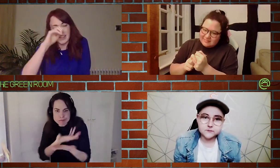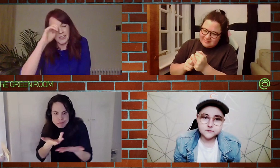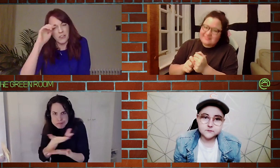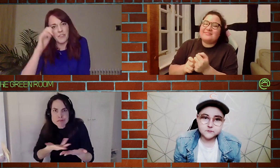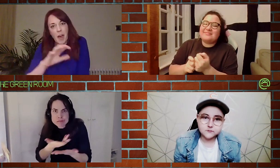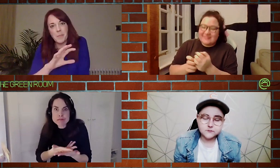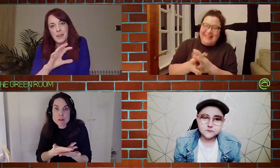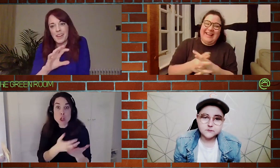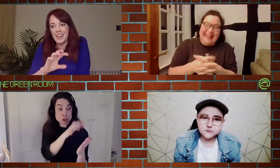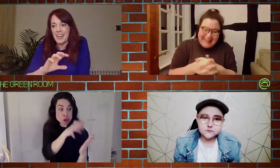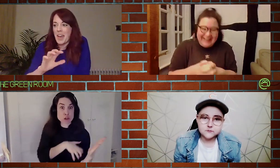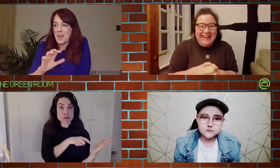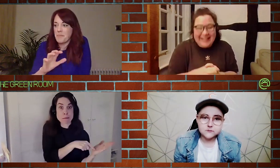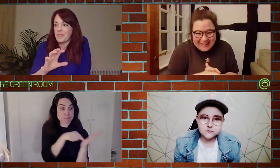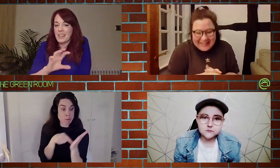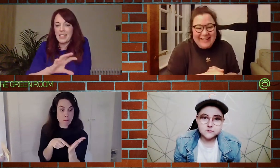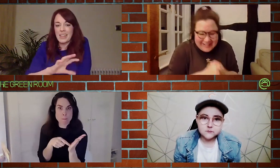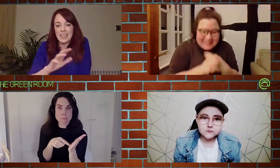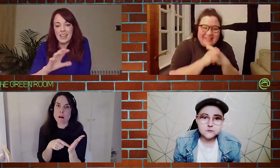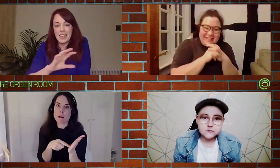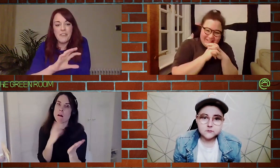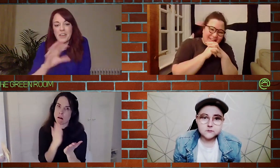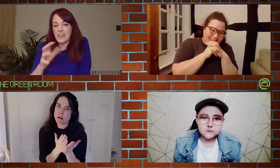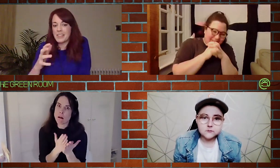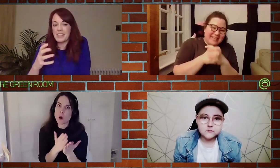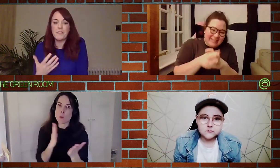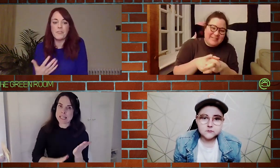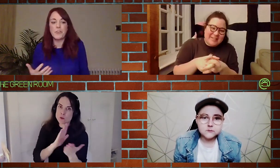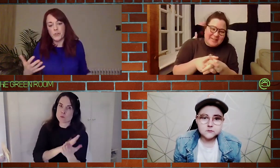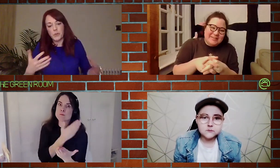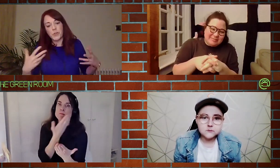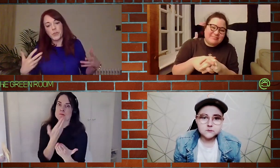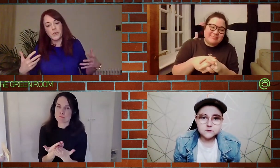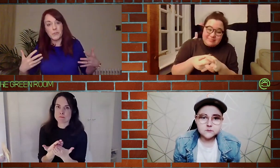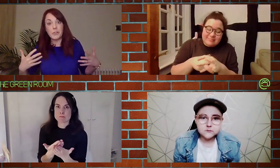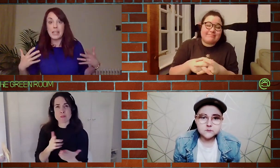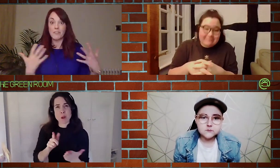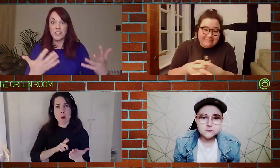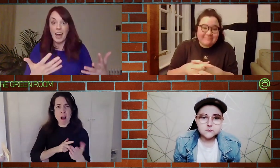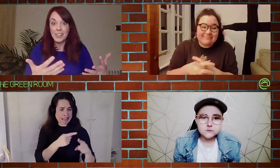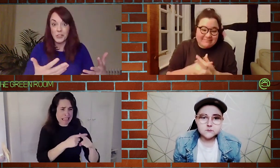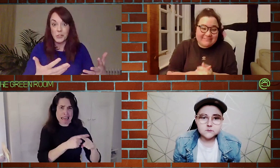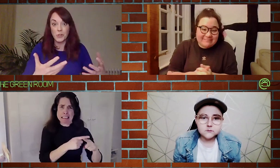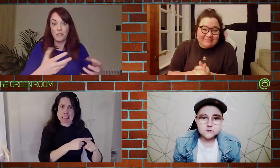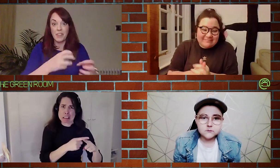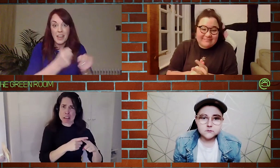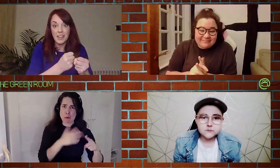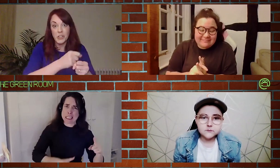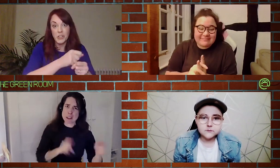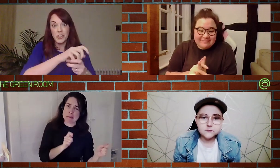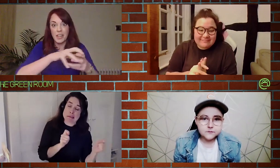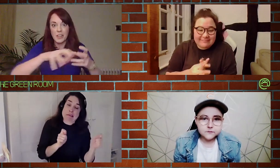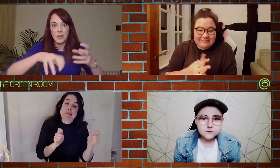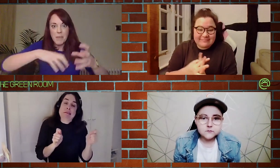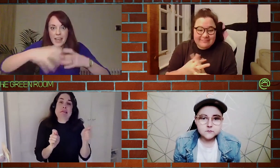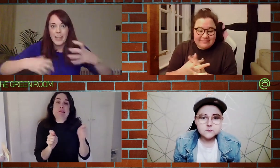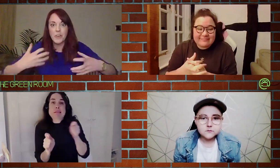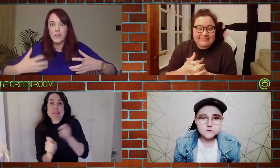and all of that. But if you really love the challenge of the English and then making it your